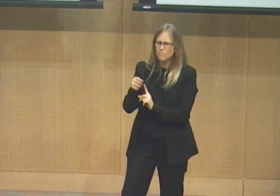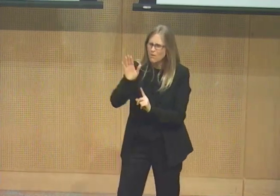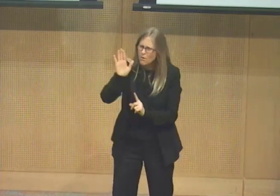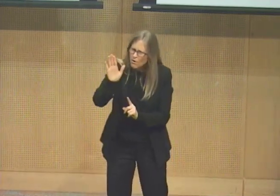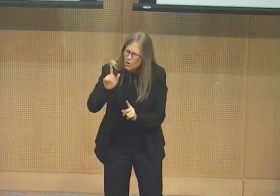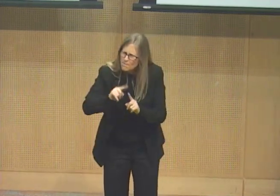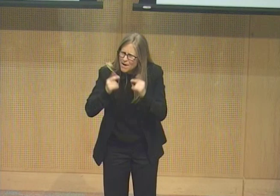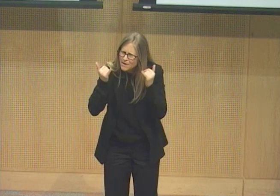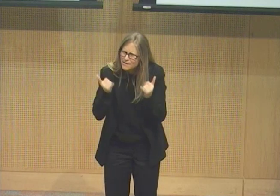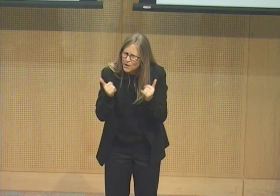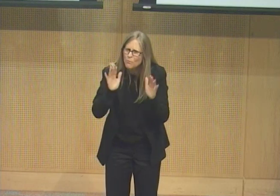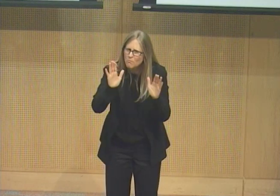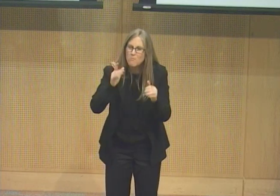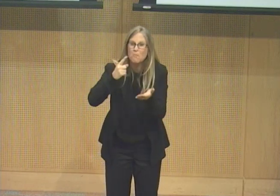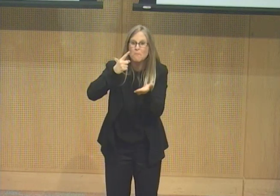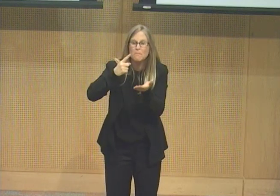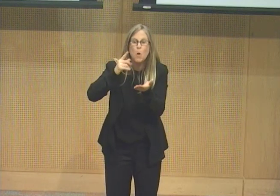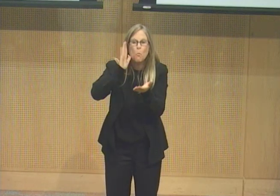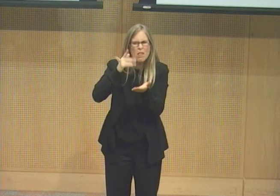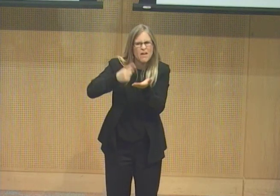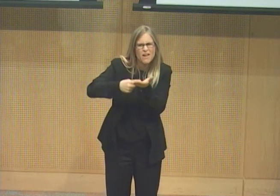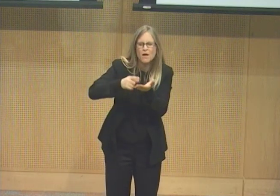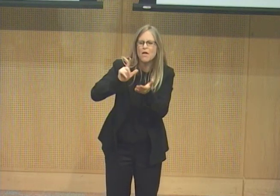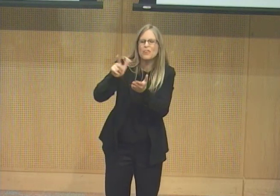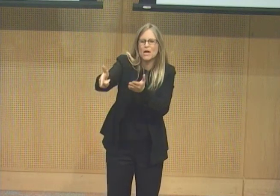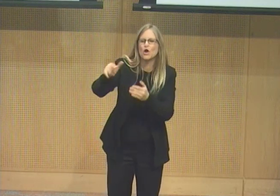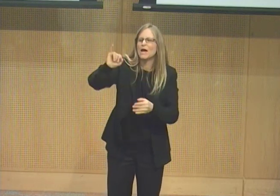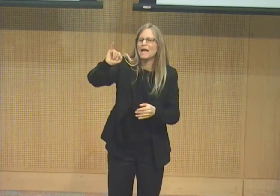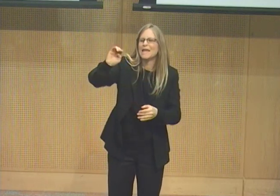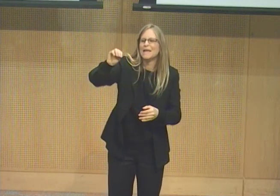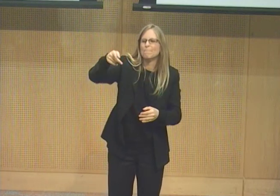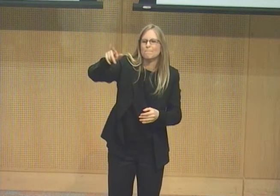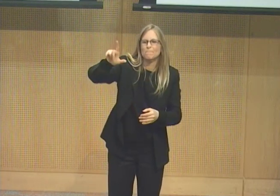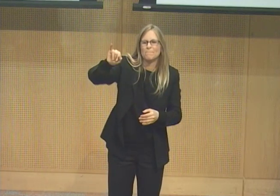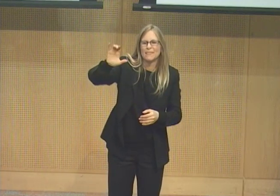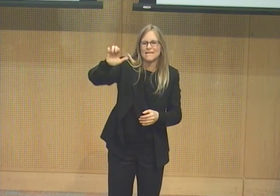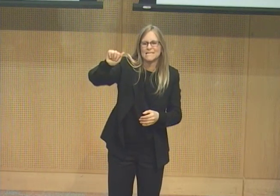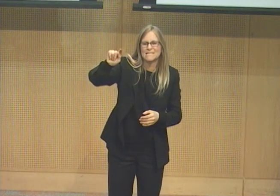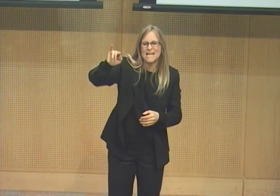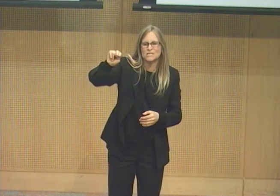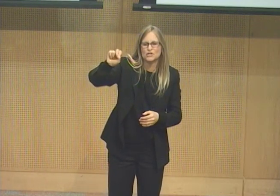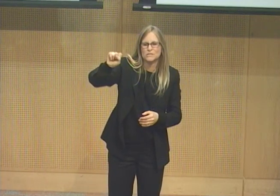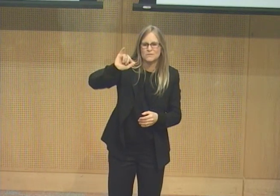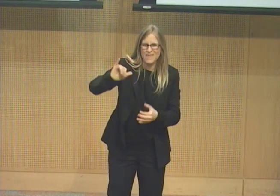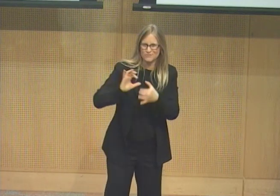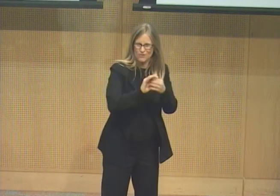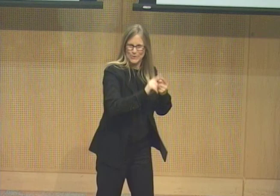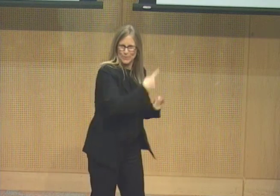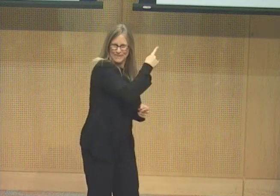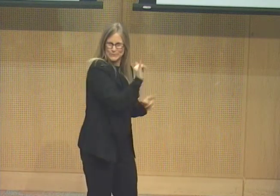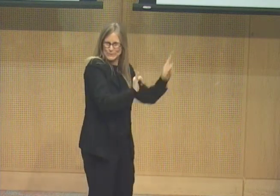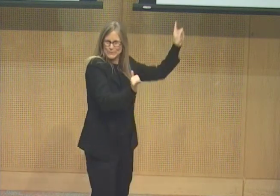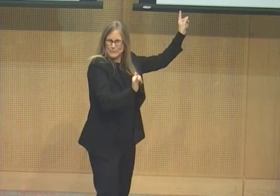having an attraction, a reason to come to Gallaudet. Later on in the slides, I'll talk about the implication